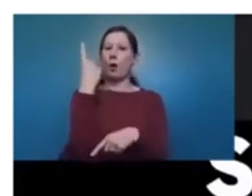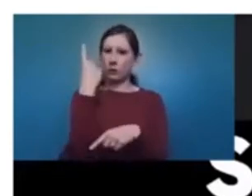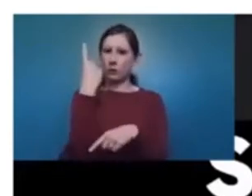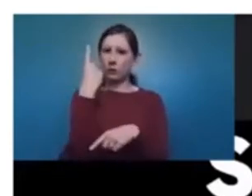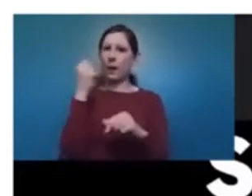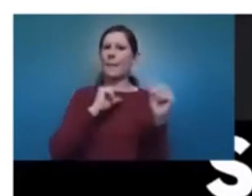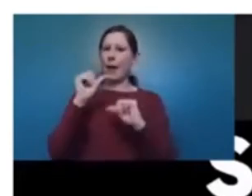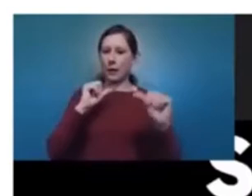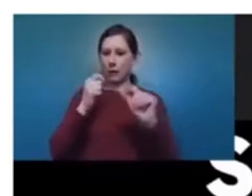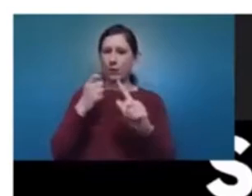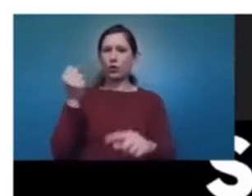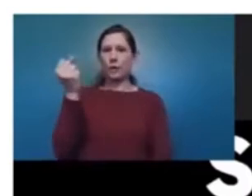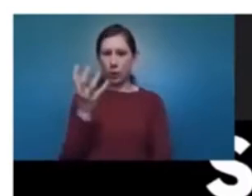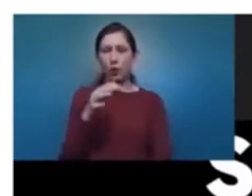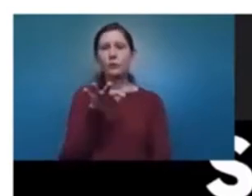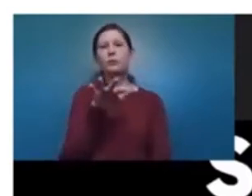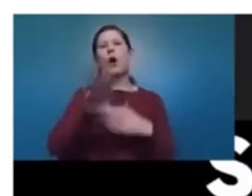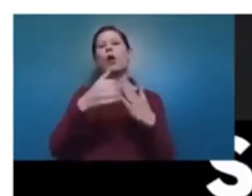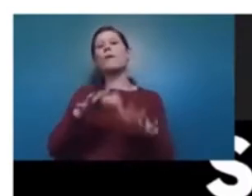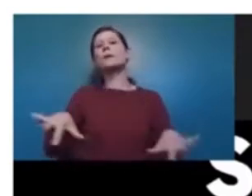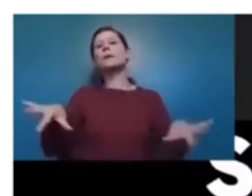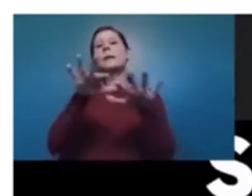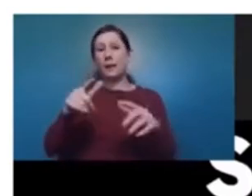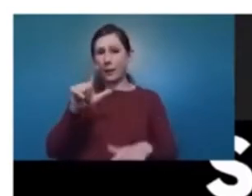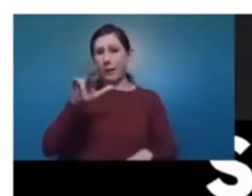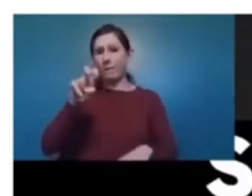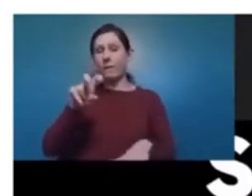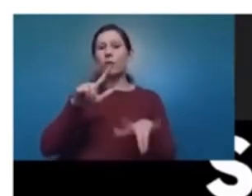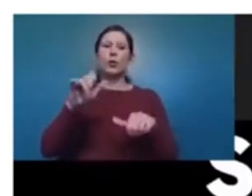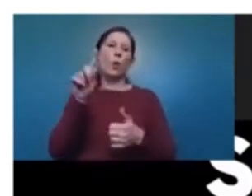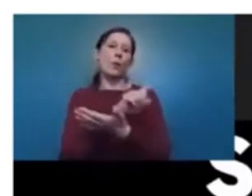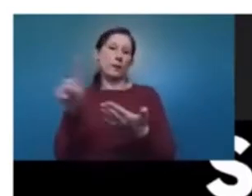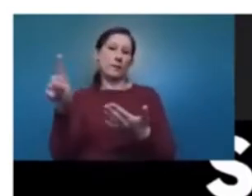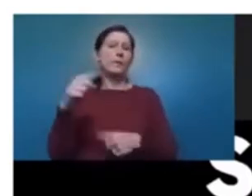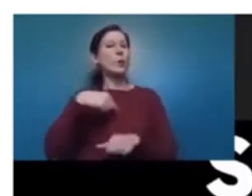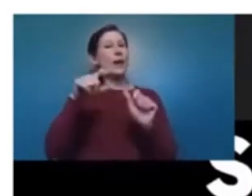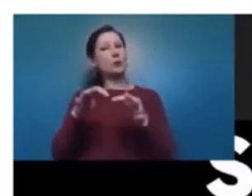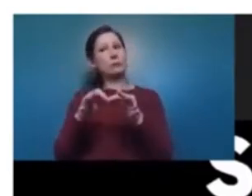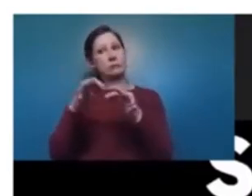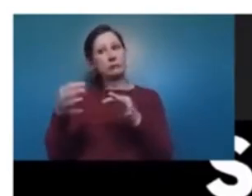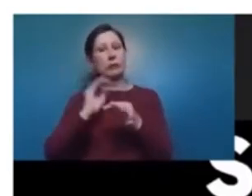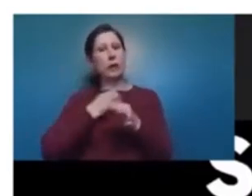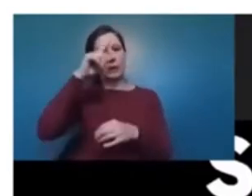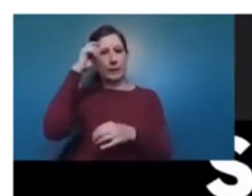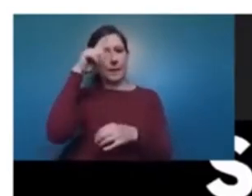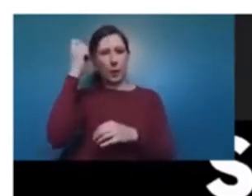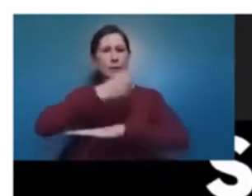outdoors, indoors, all over the city live during one week. Since we had to move back our summer mainstage production, we wanted to